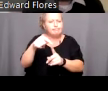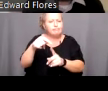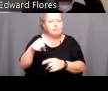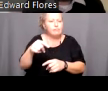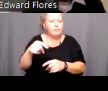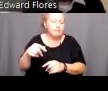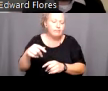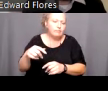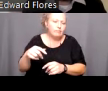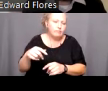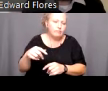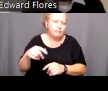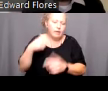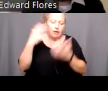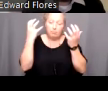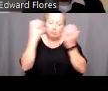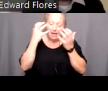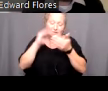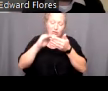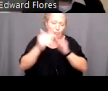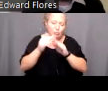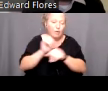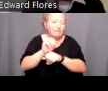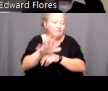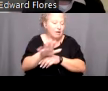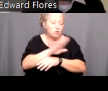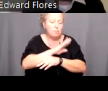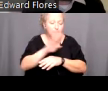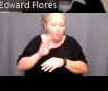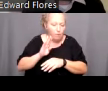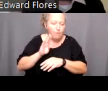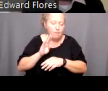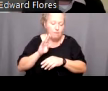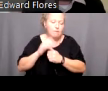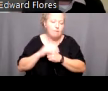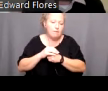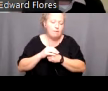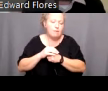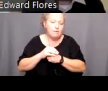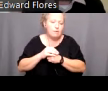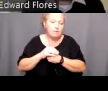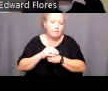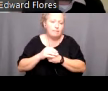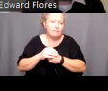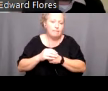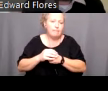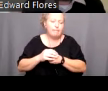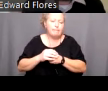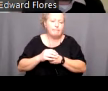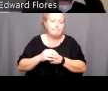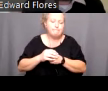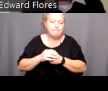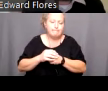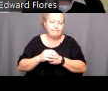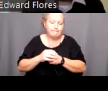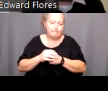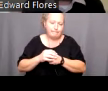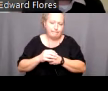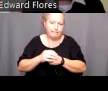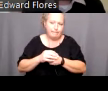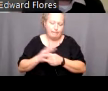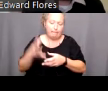amazing community advisory board that that included 12 organizations that helped